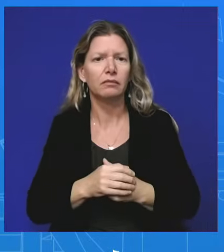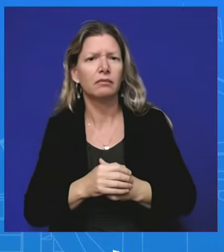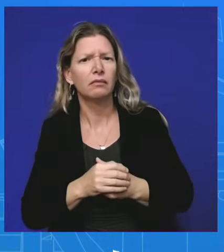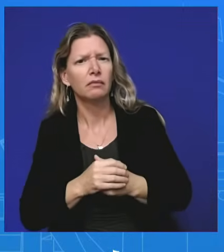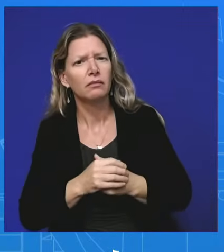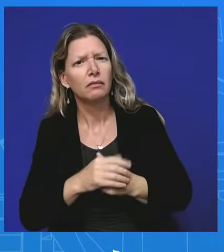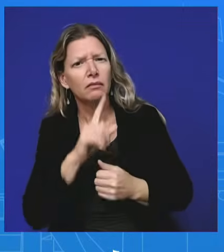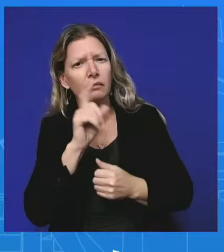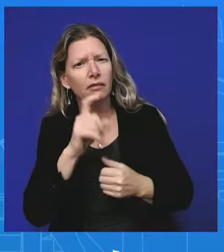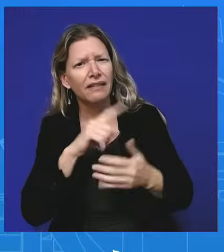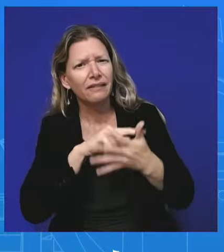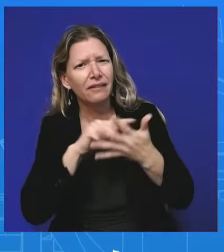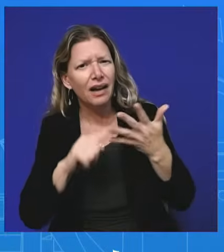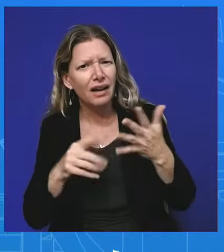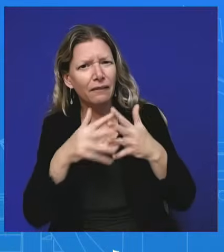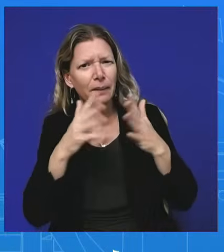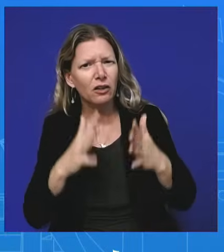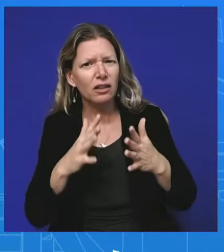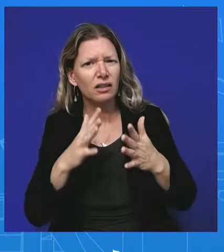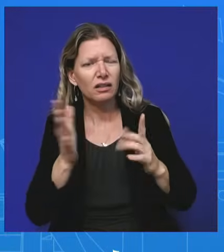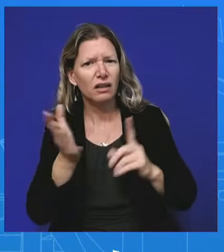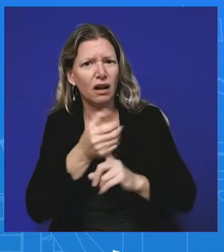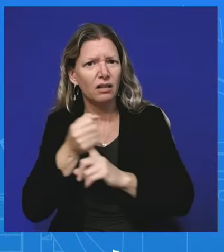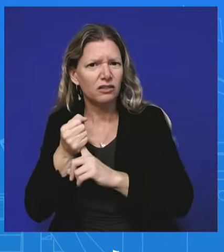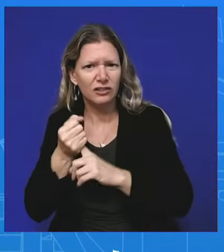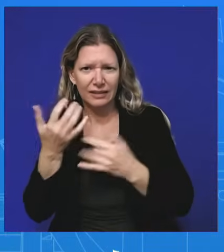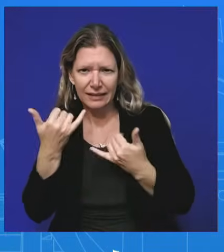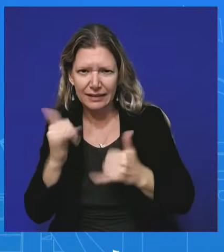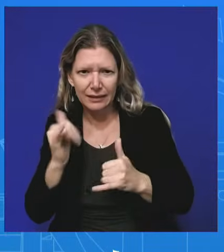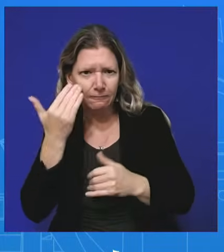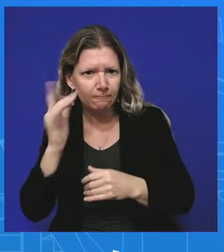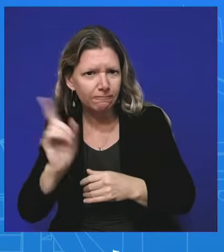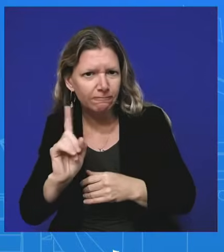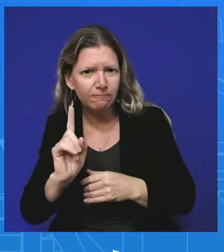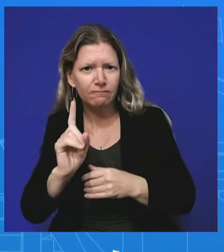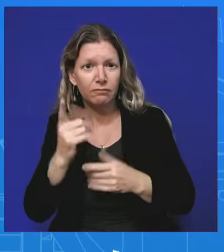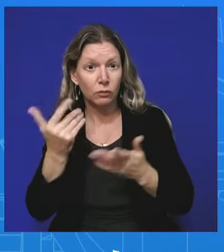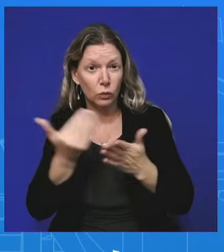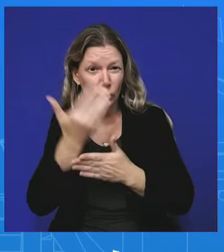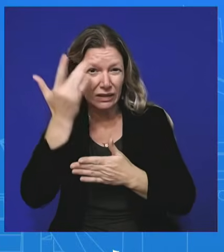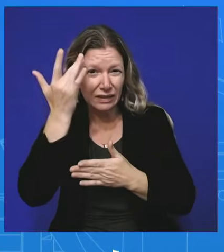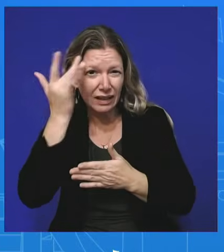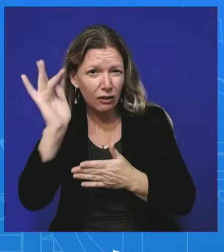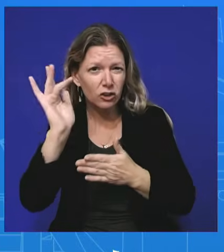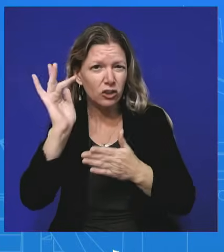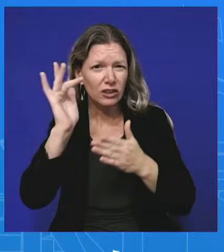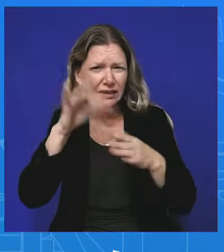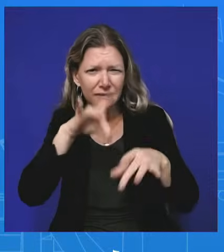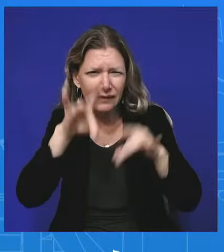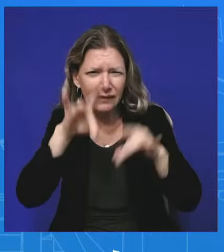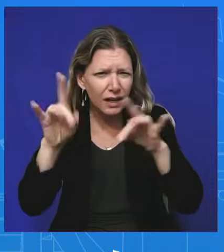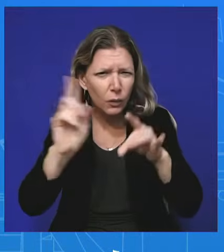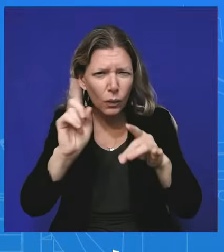about their whereabouts or their potential wellbeing? Mr. Kirby: Sadly, no. We don't have any information that --